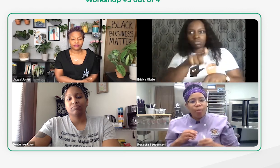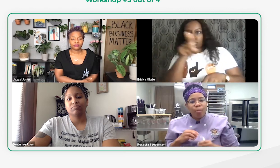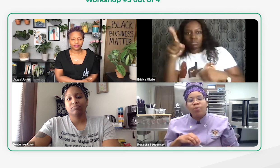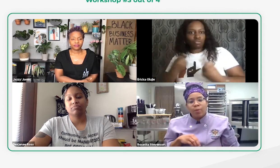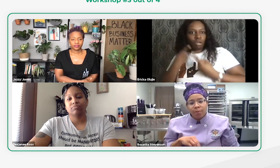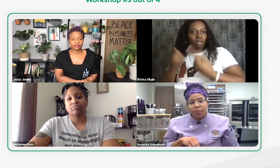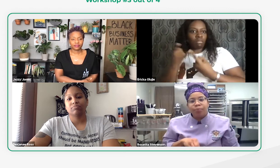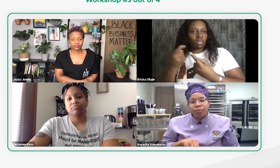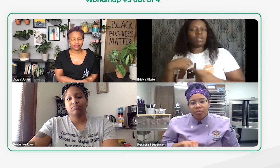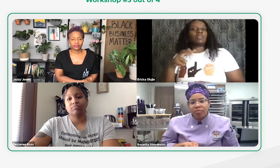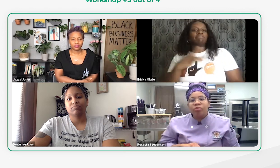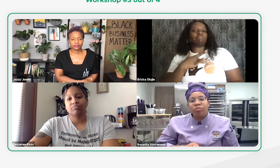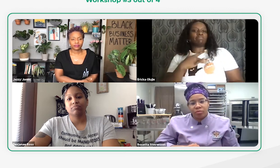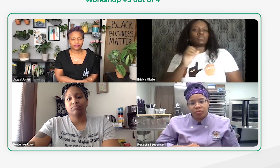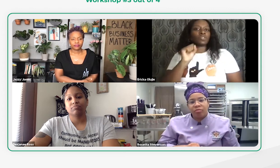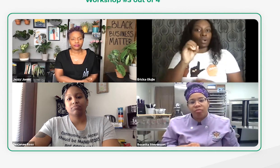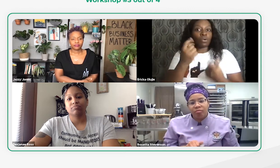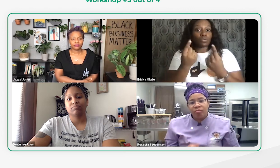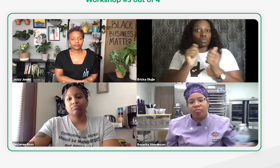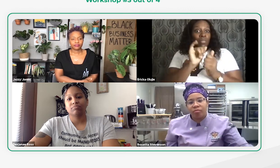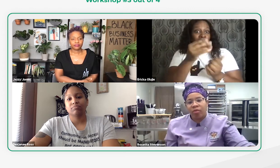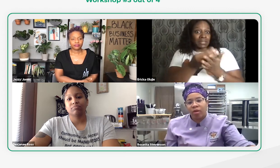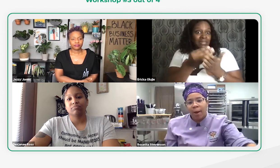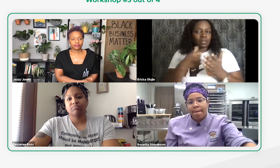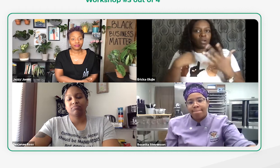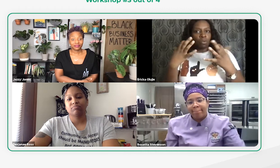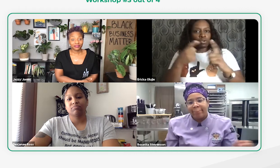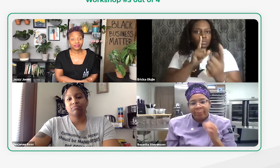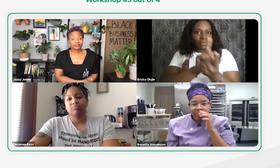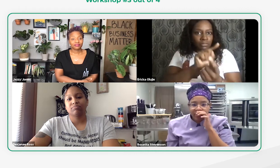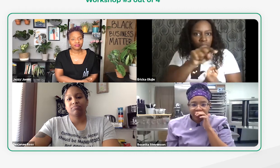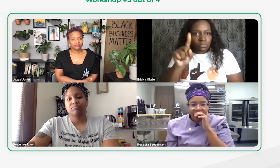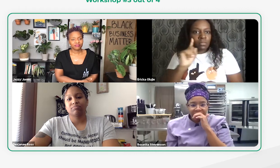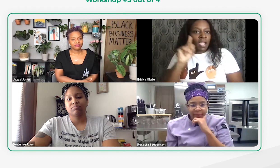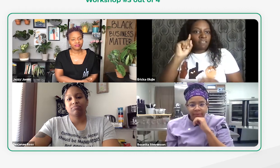and seeing that were able to continue through the struggle, really touches my heart and I want to